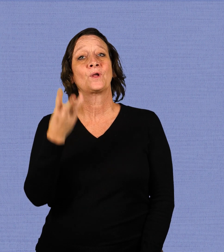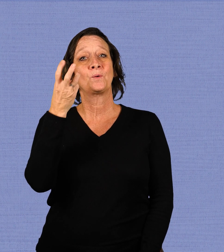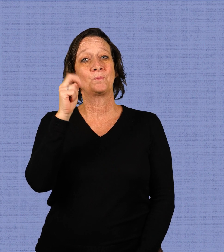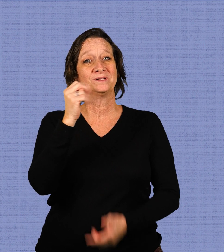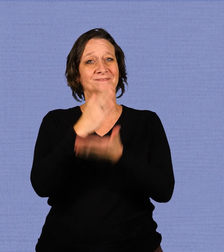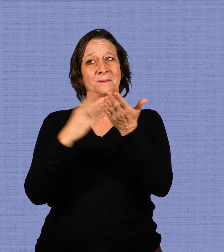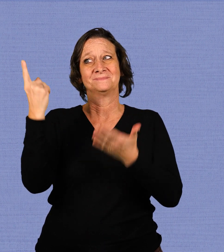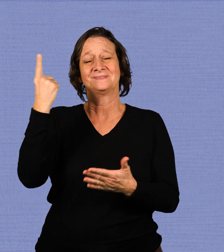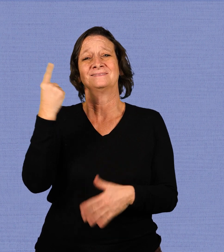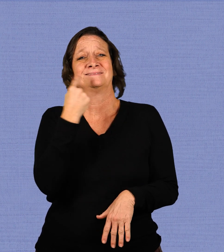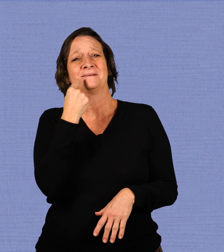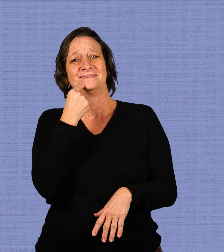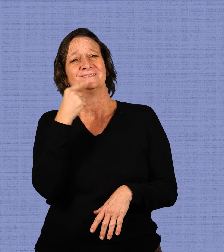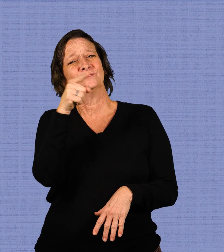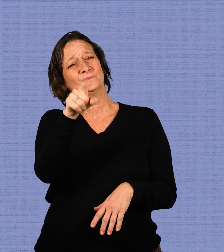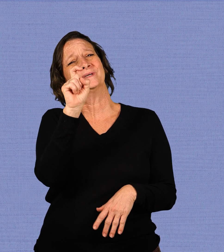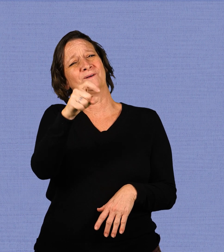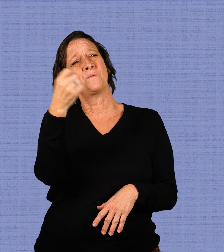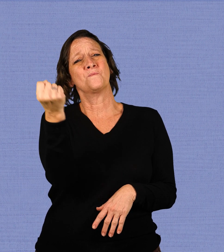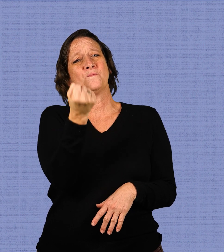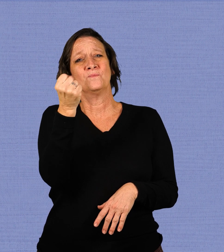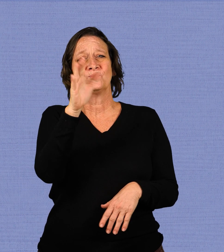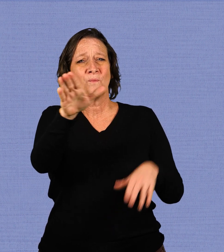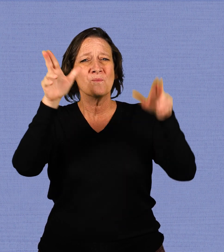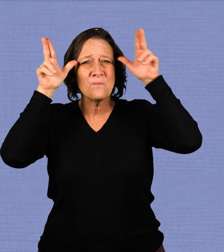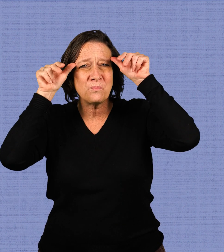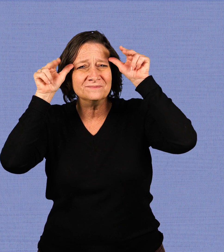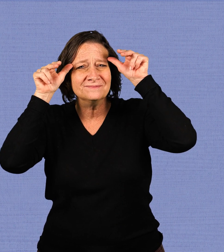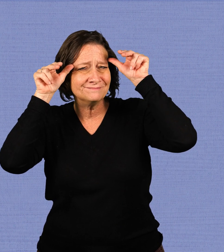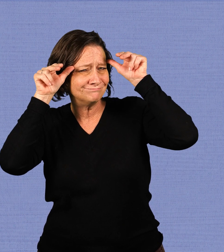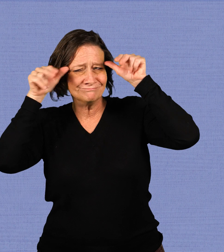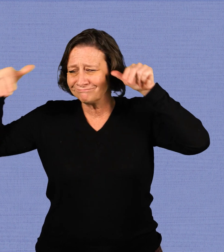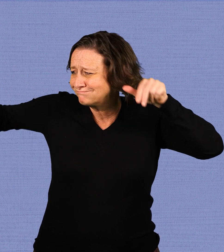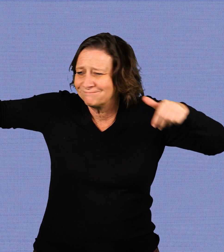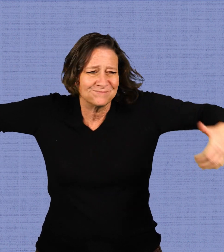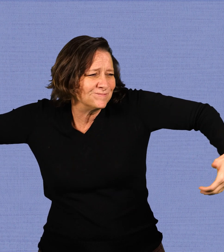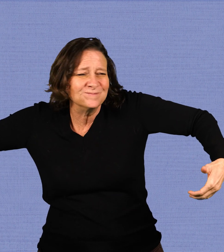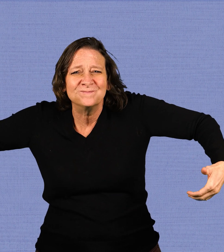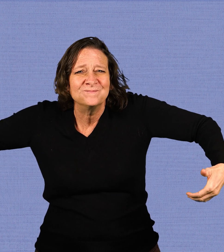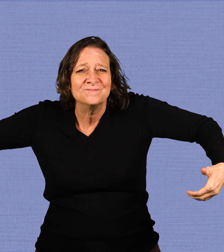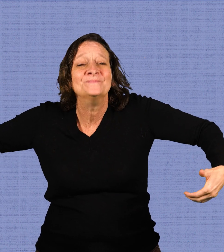When someone says, “You need to hold your horses,”